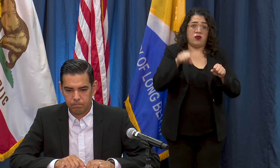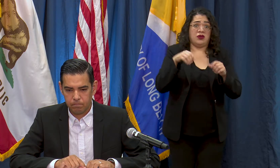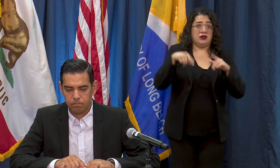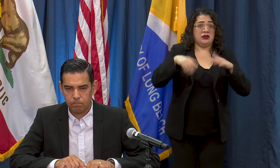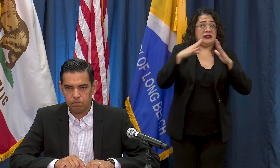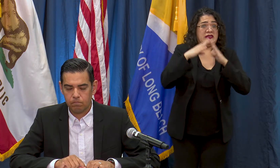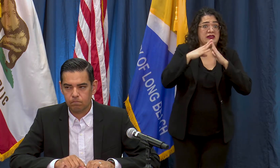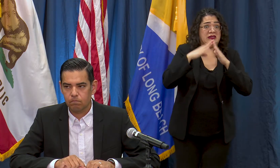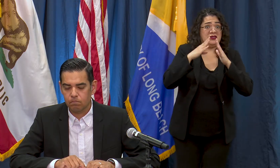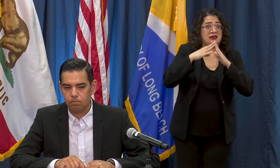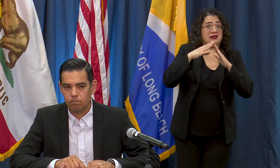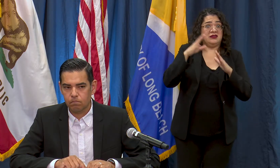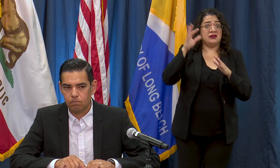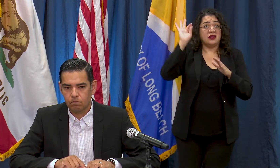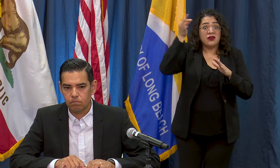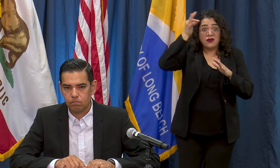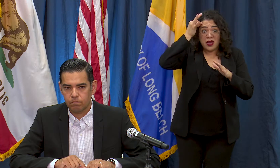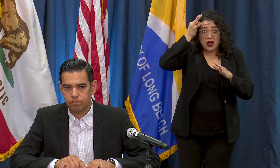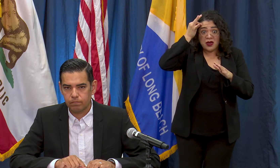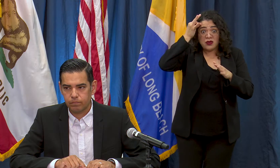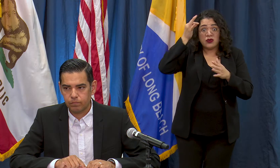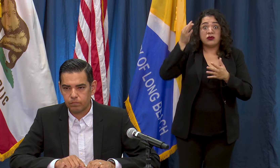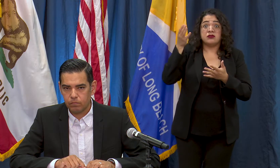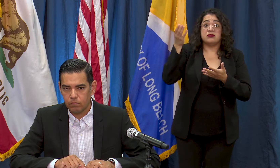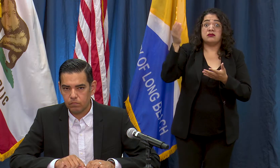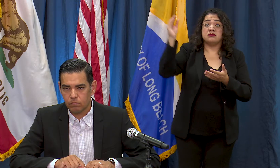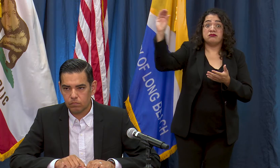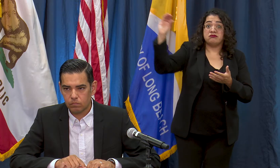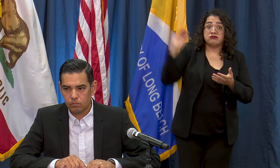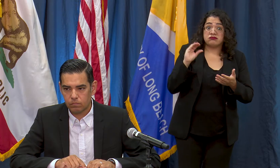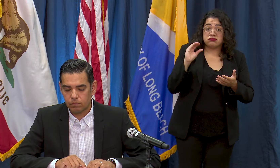program or farther out than the 3 months that's proposed and what's the